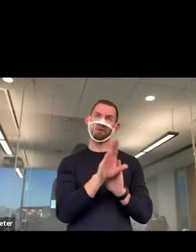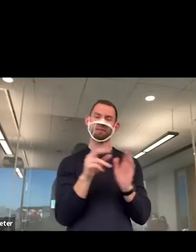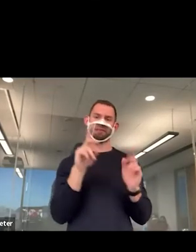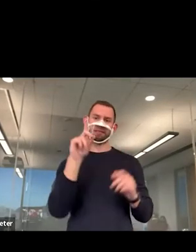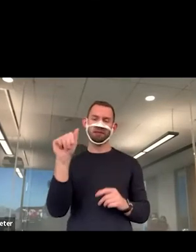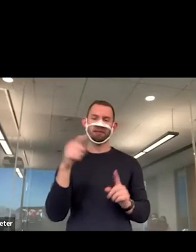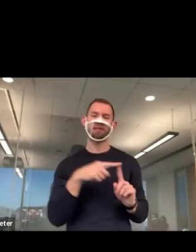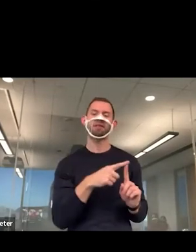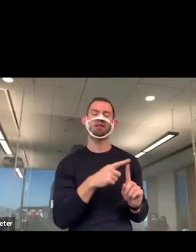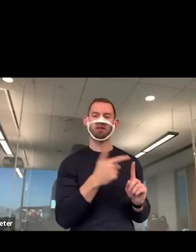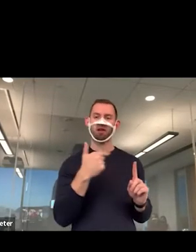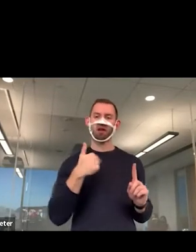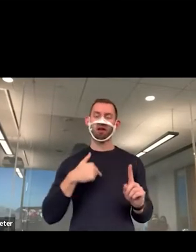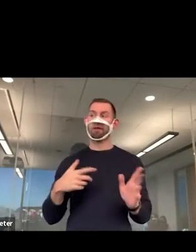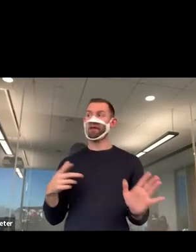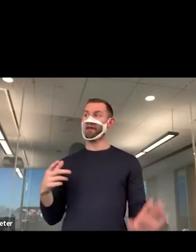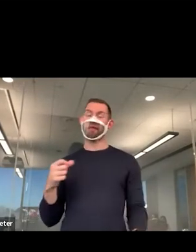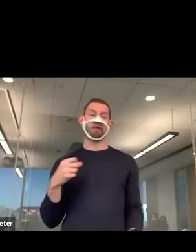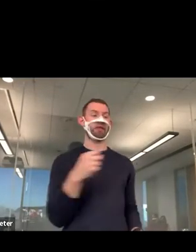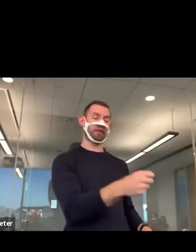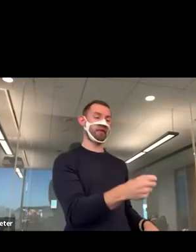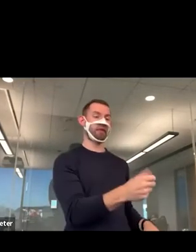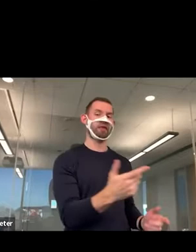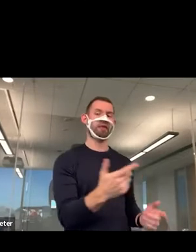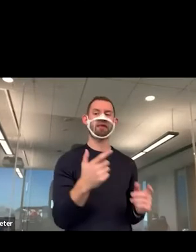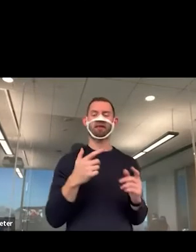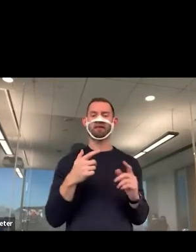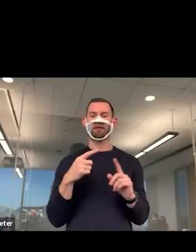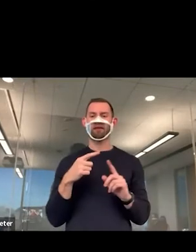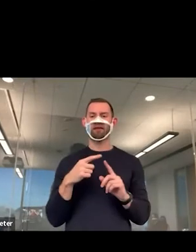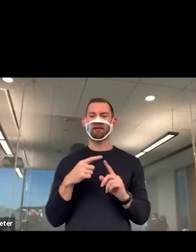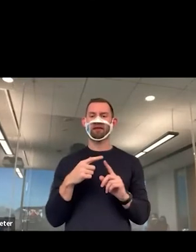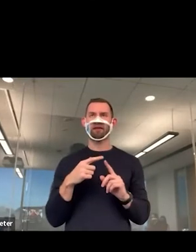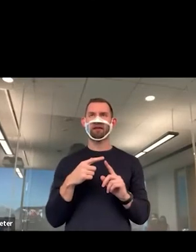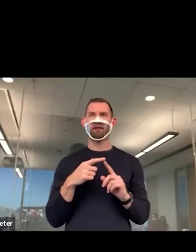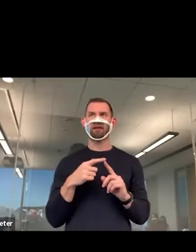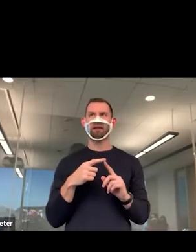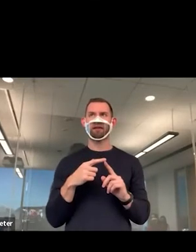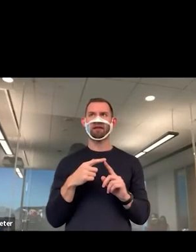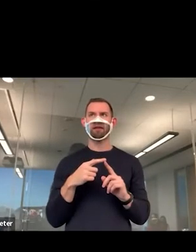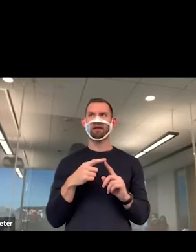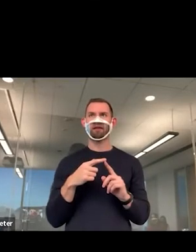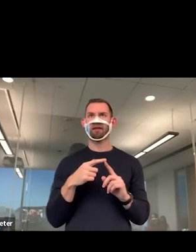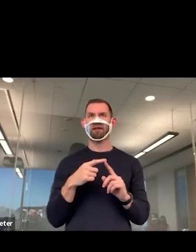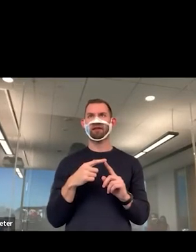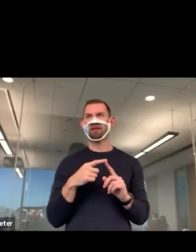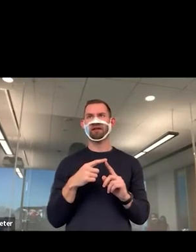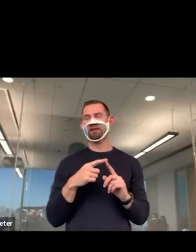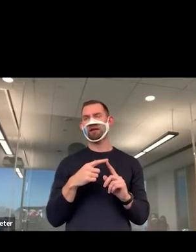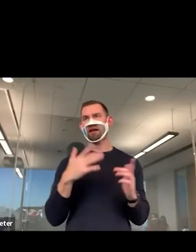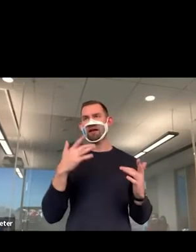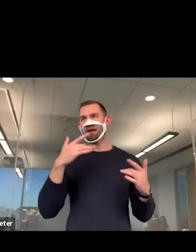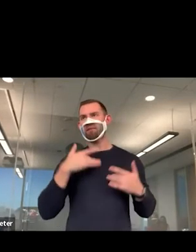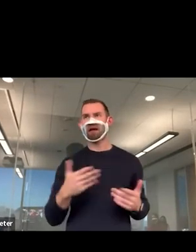and someone would contract with the entity that how you know had the people with disabilities